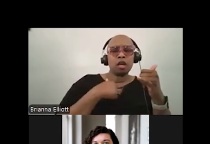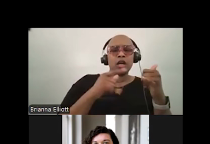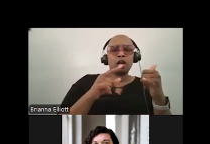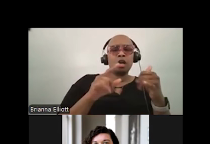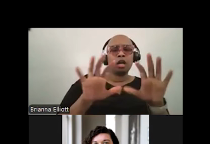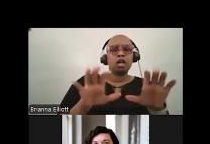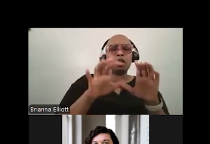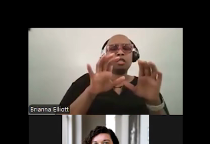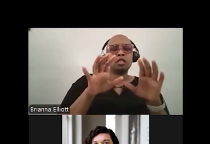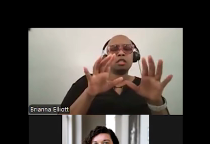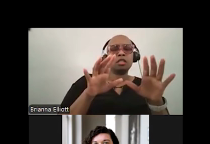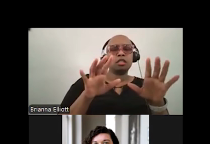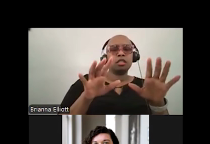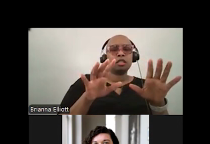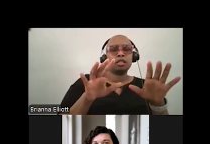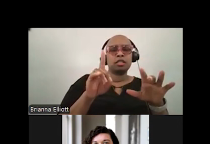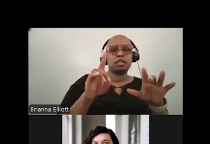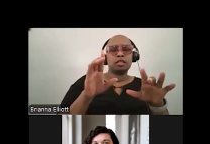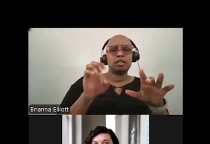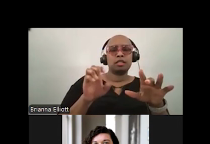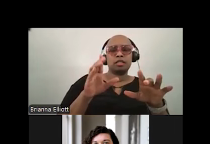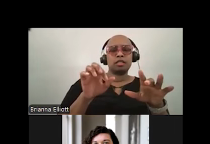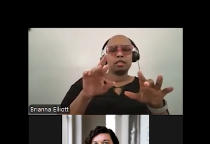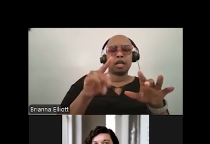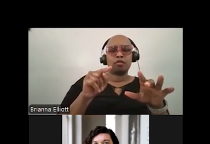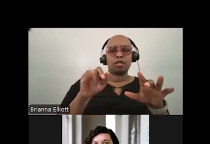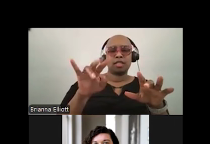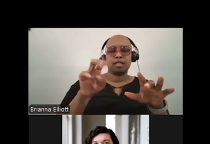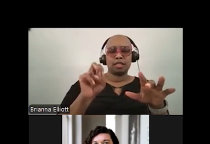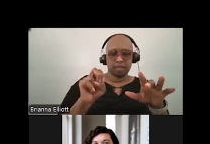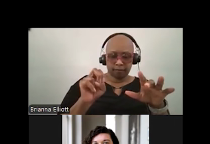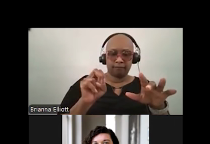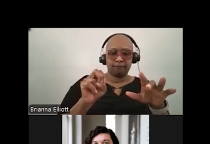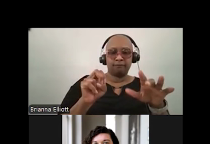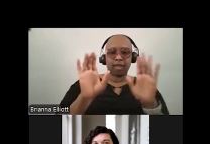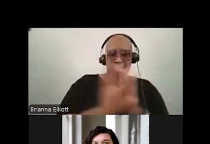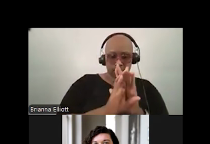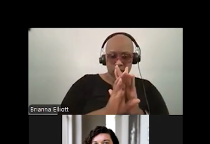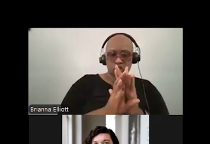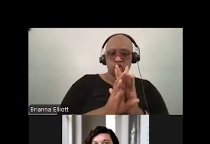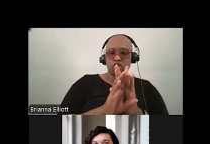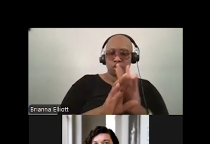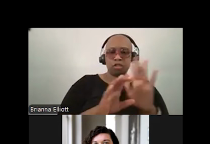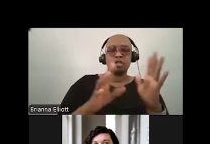the screen reader to skip right over it. Then, we're going to go to our third one. And this is